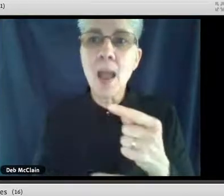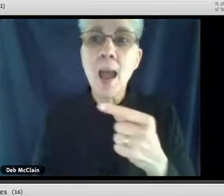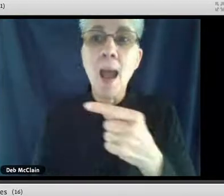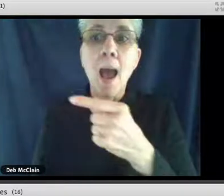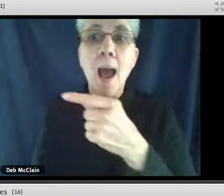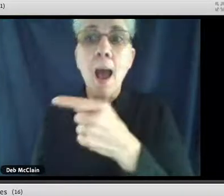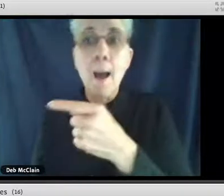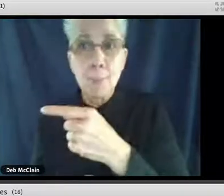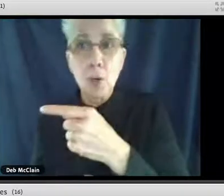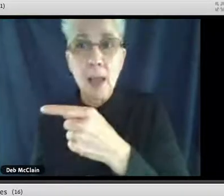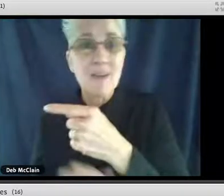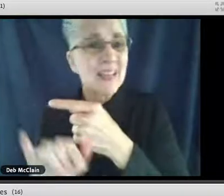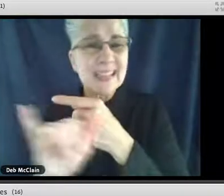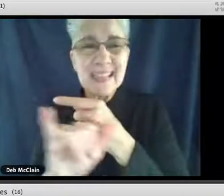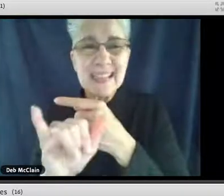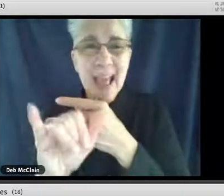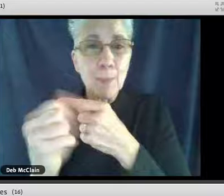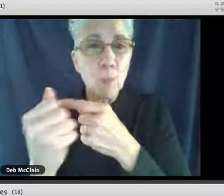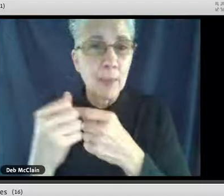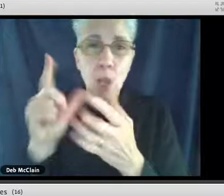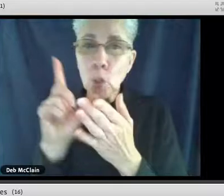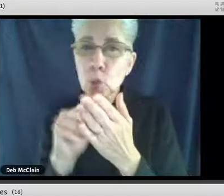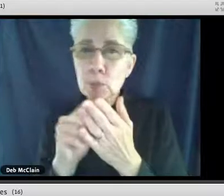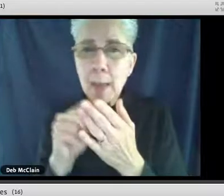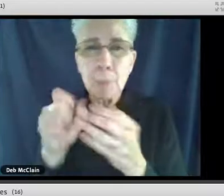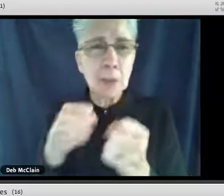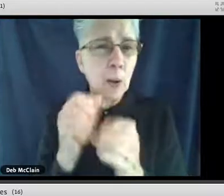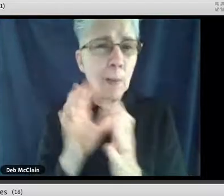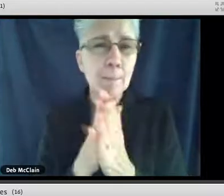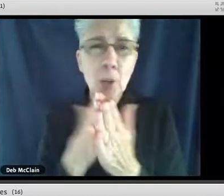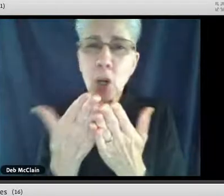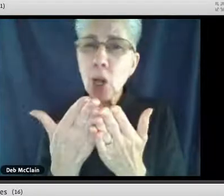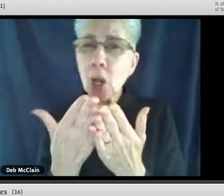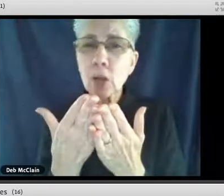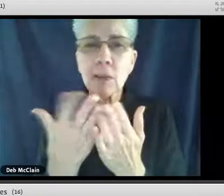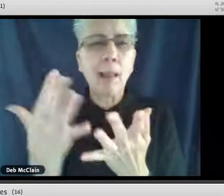If you did newspaper or yearbook or anything like that 100 years ago... I'm aging myself.